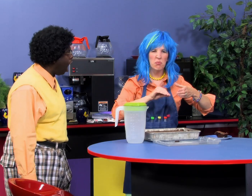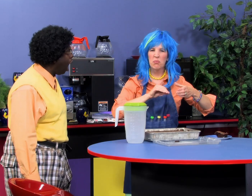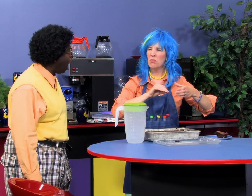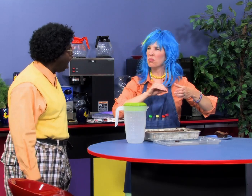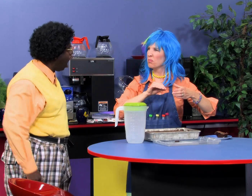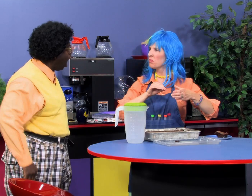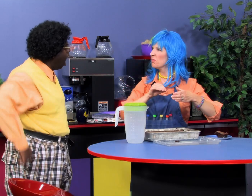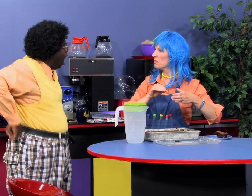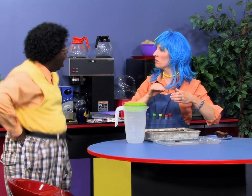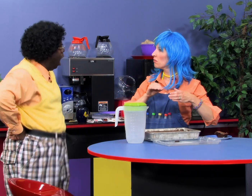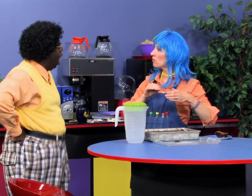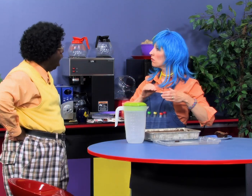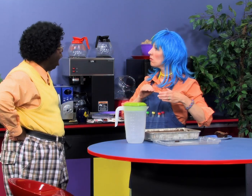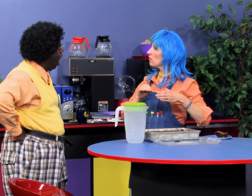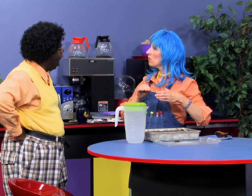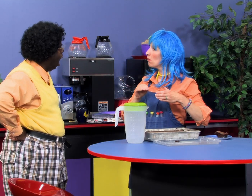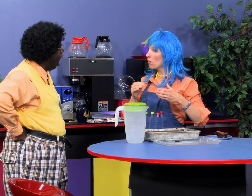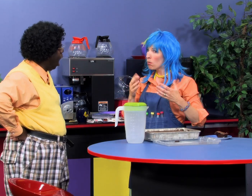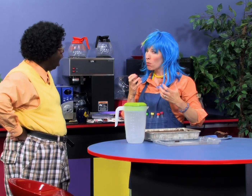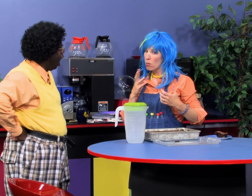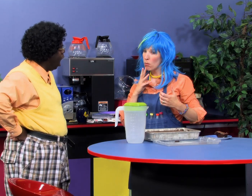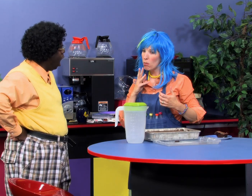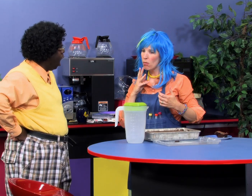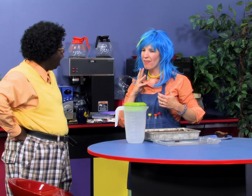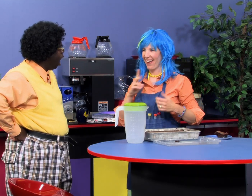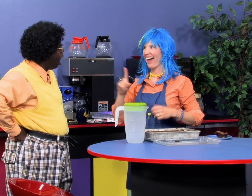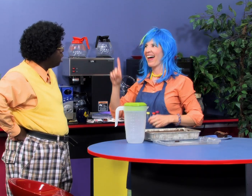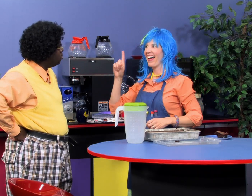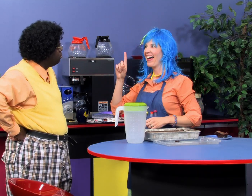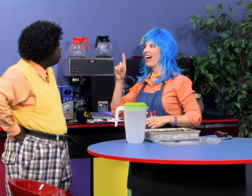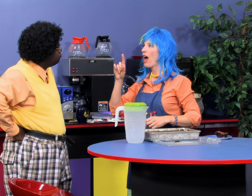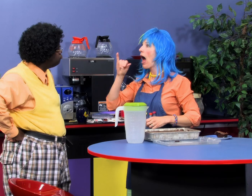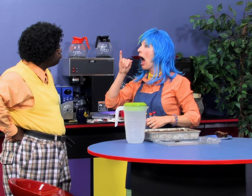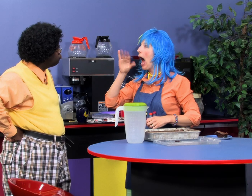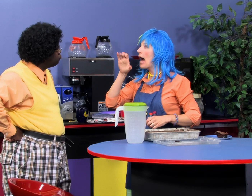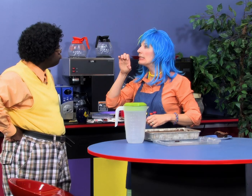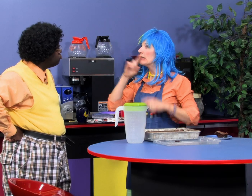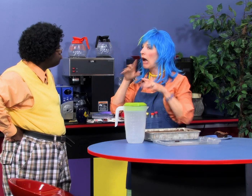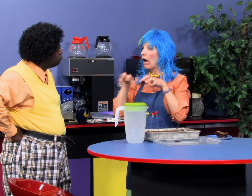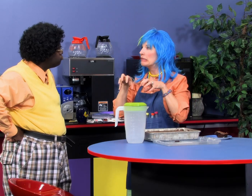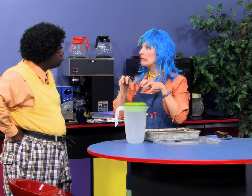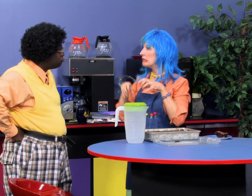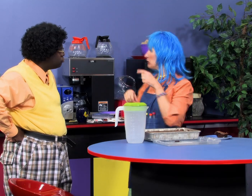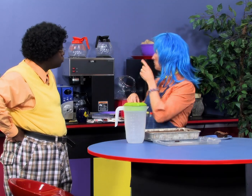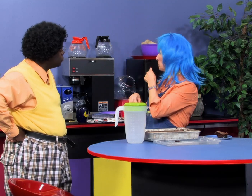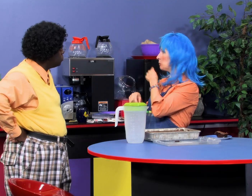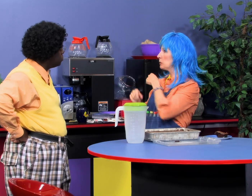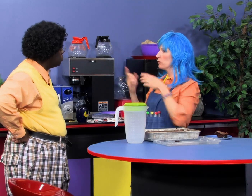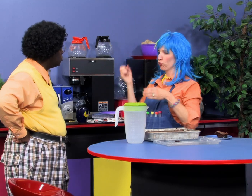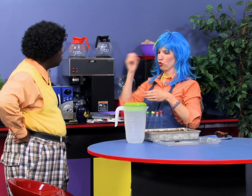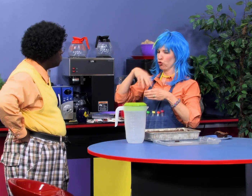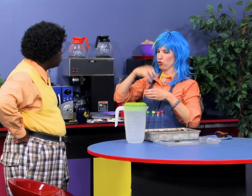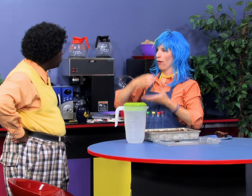ALL OF IT. OH! WE HAVE ICE, THOUGH, IN THE FREEZER.